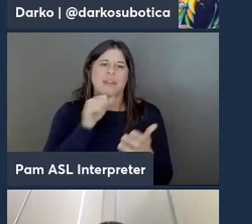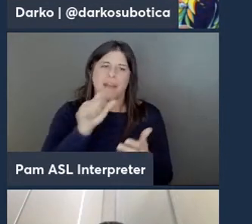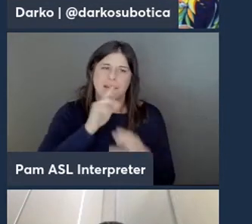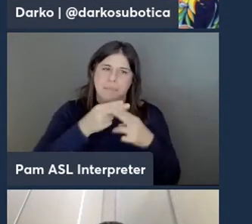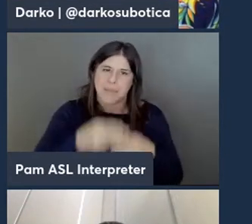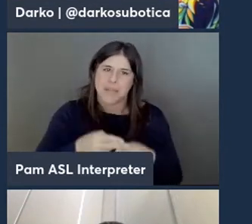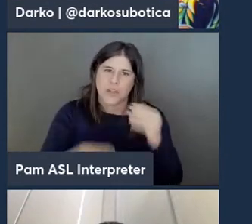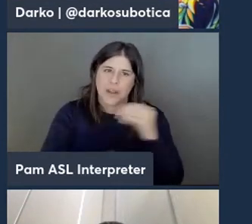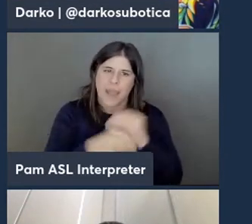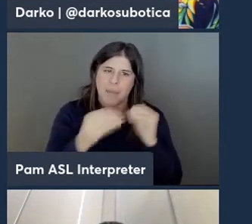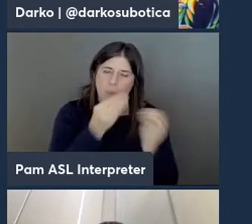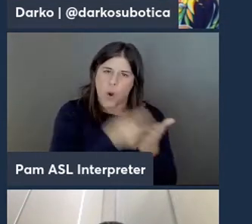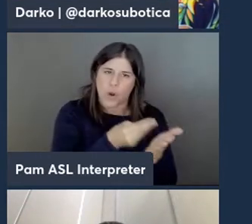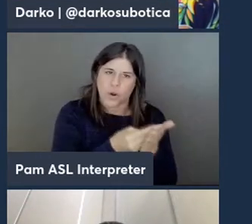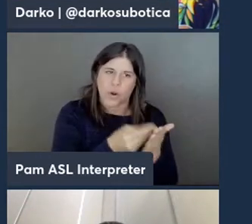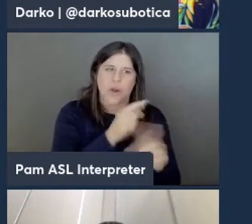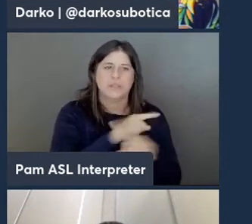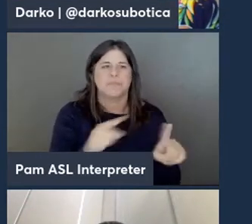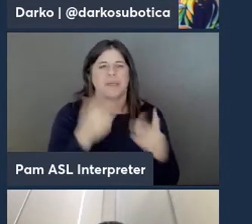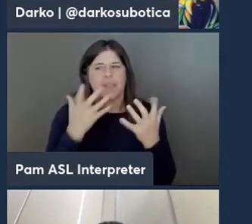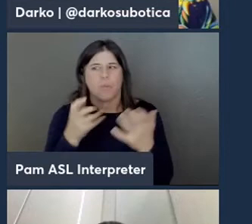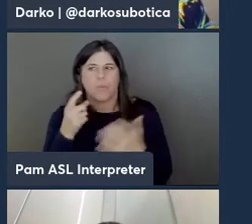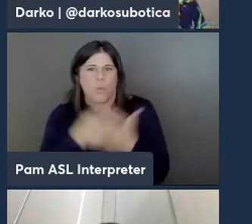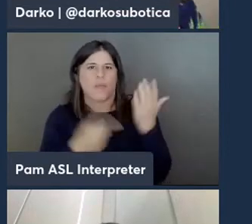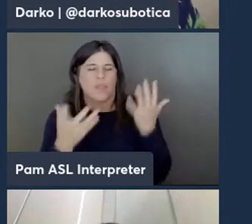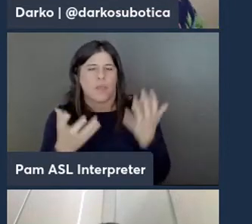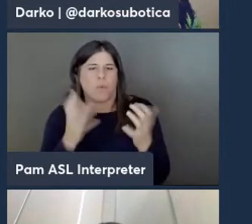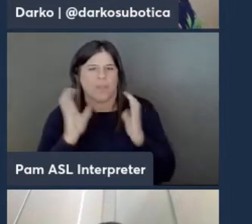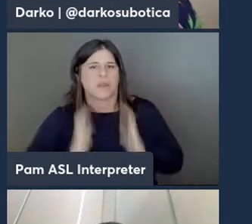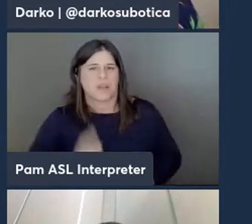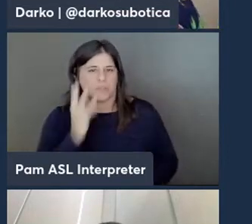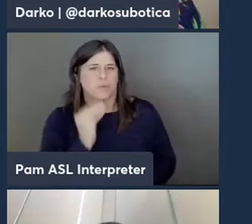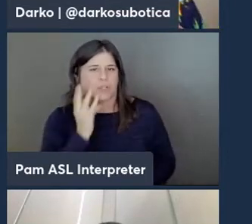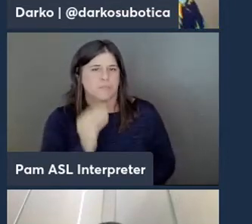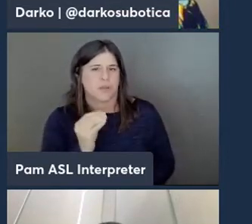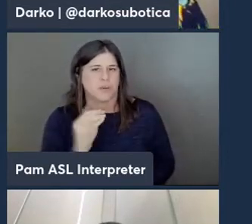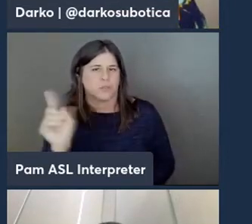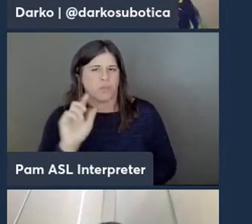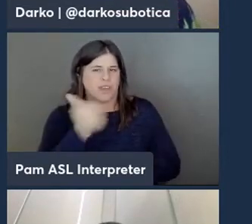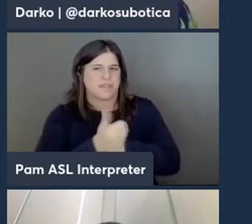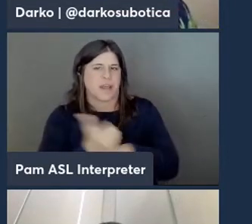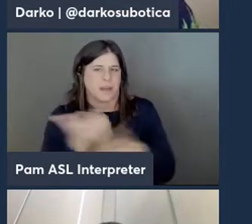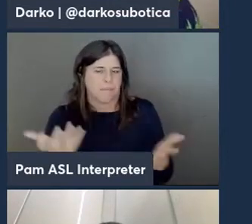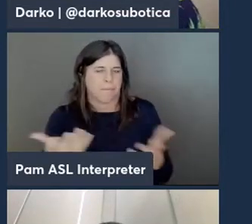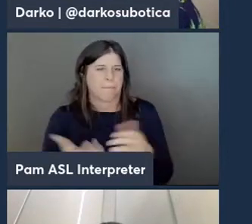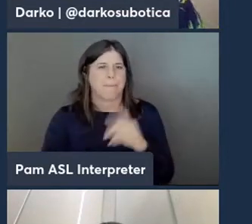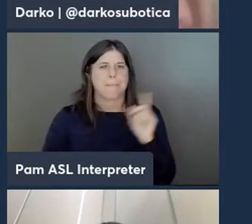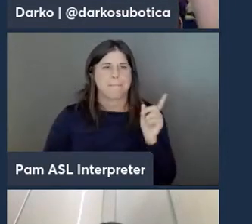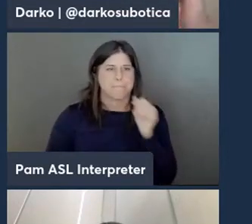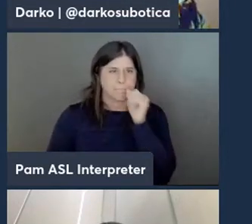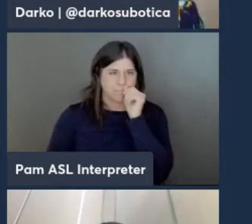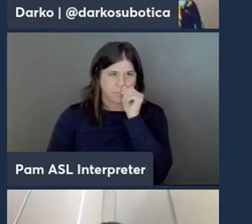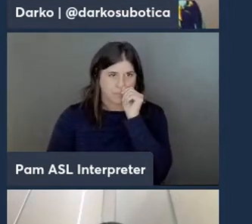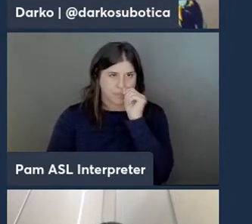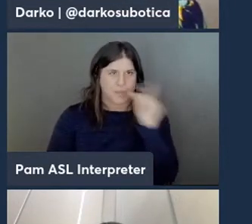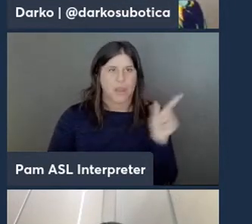just to get to the desired customer experience bar that they had set. In essence this is Christian sorry